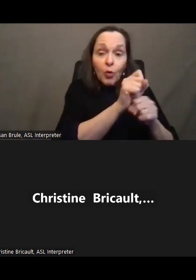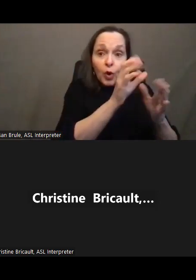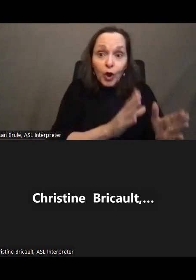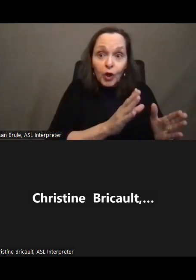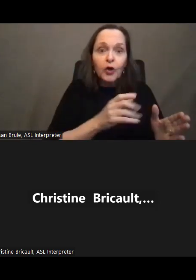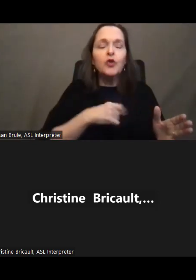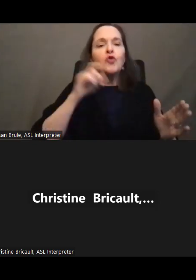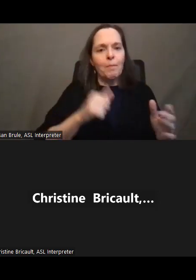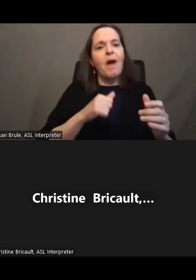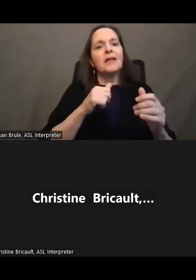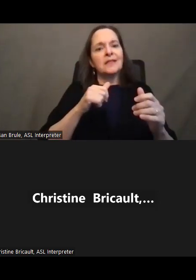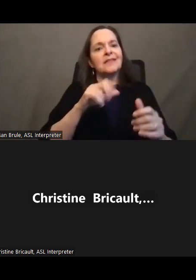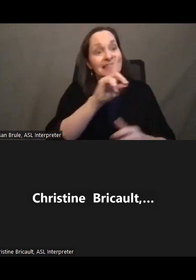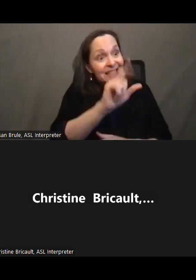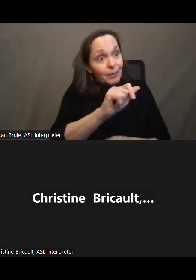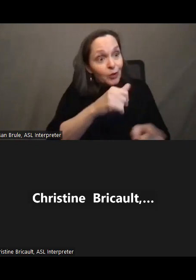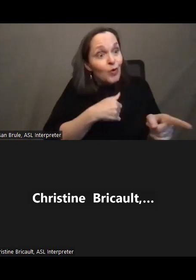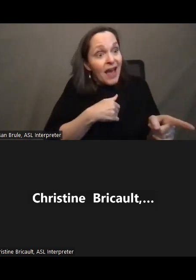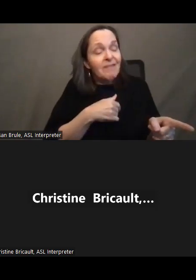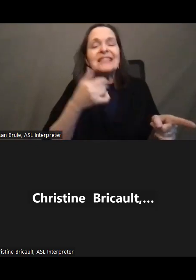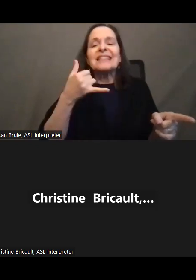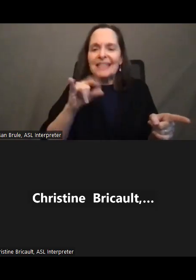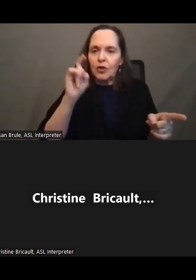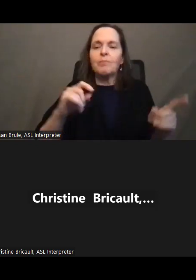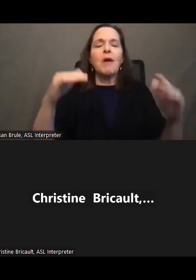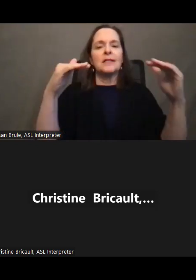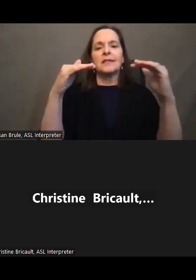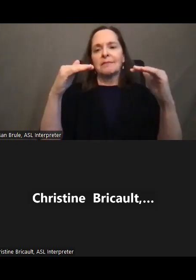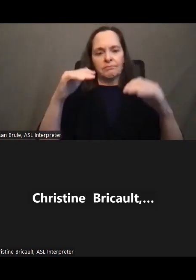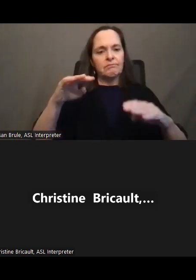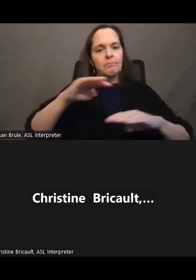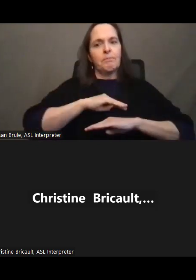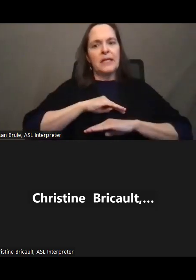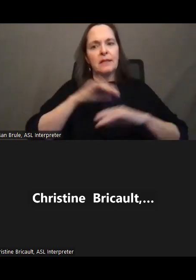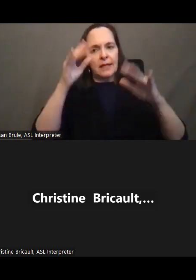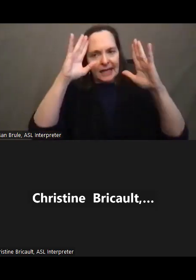So you have to provide them the reasonable accommodations they need to meet those standards, but once you've